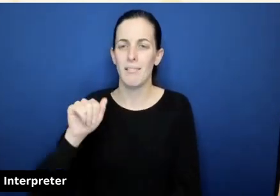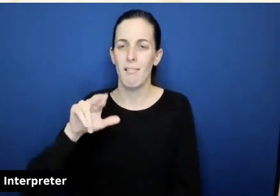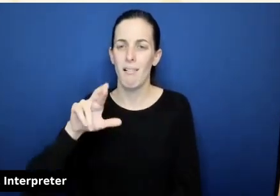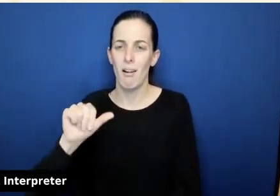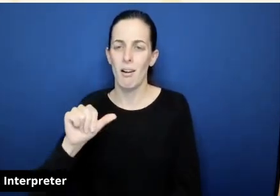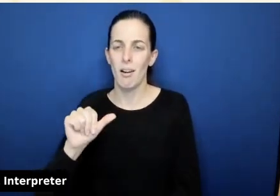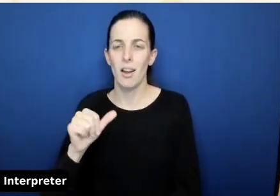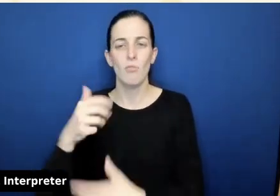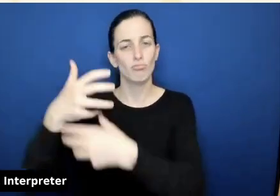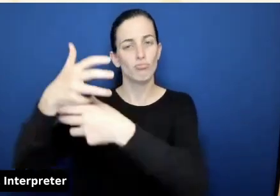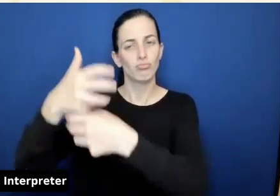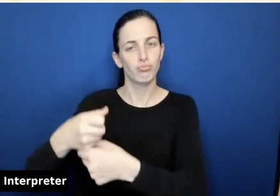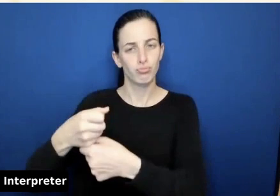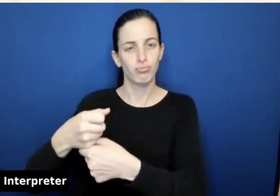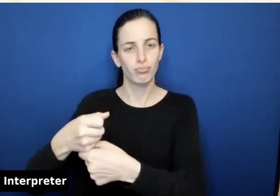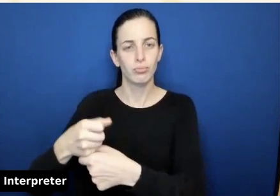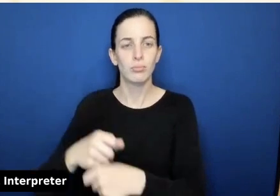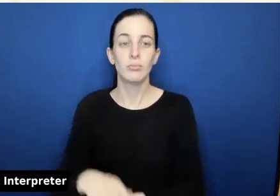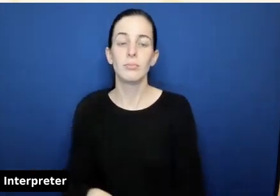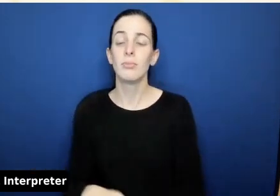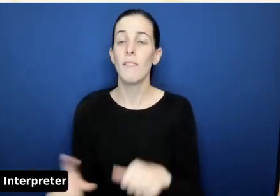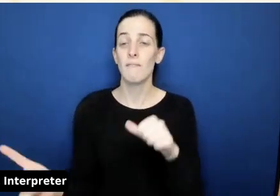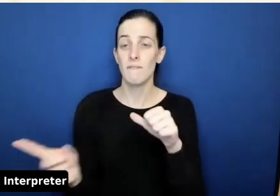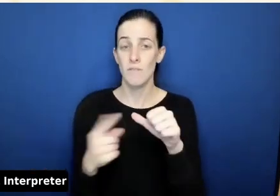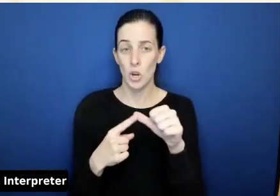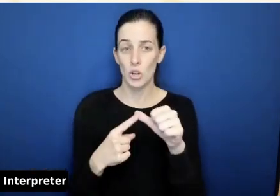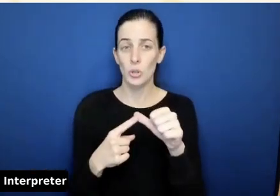First and foremost, never use ARIA unless you have to.